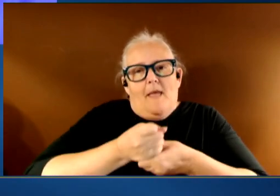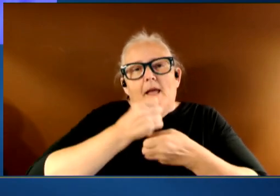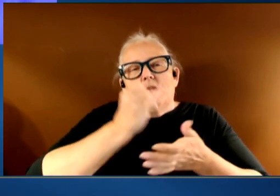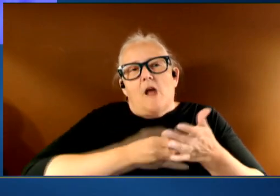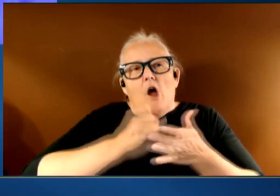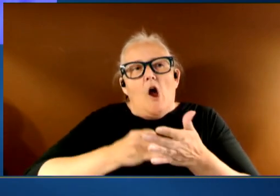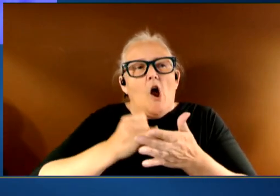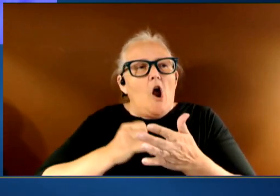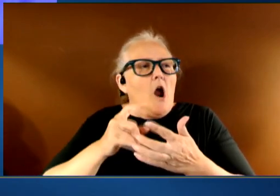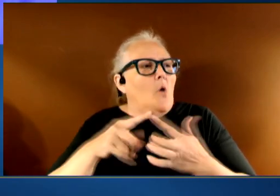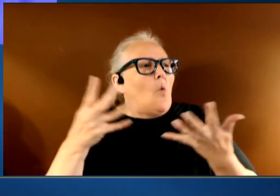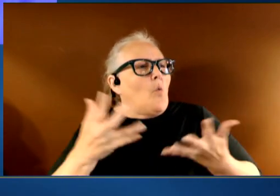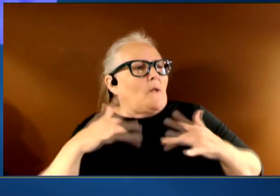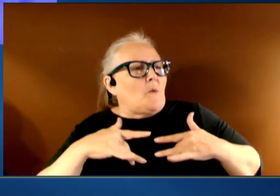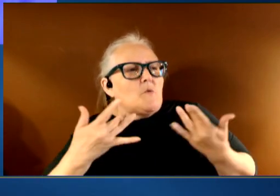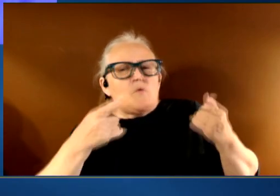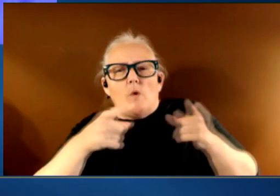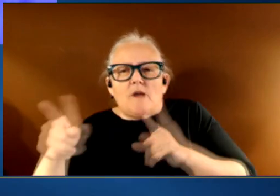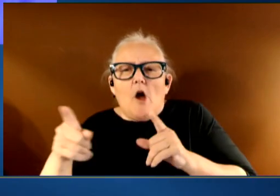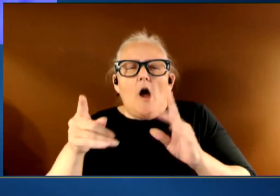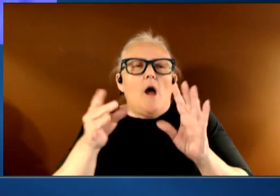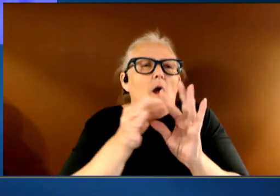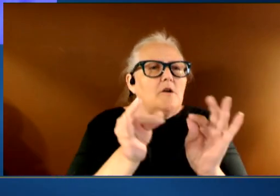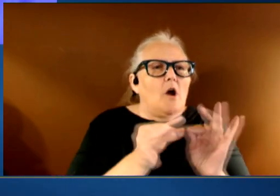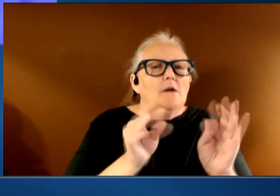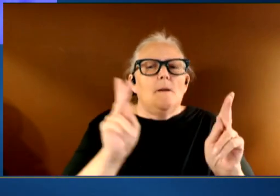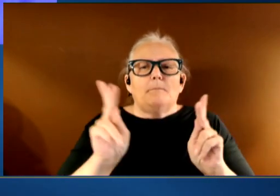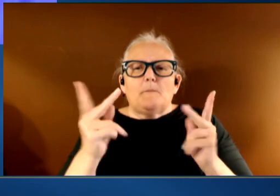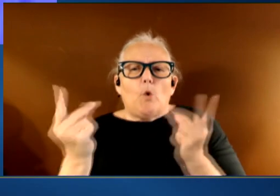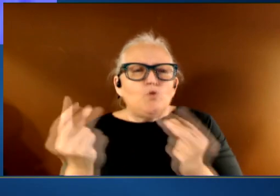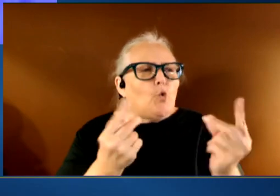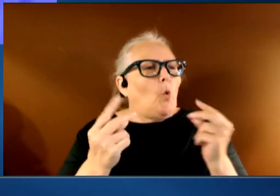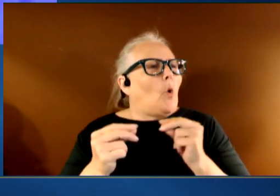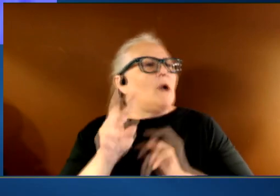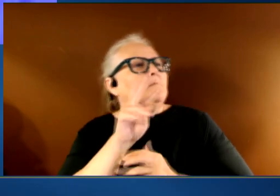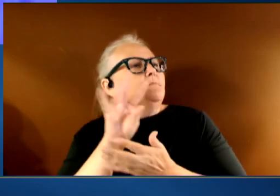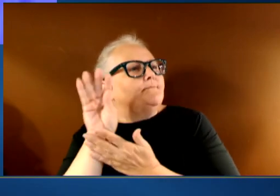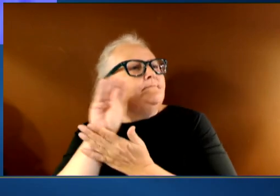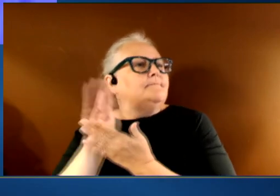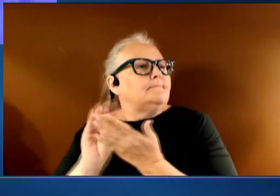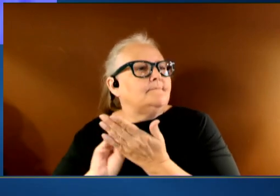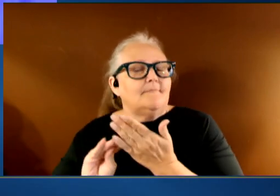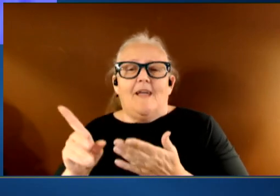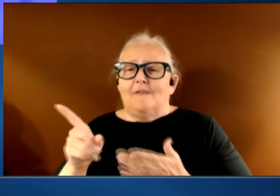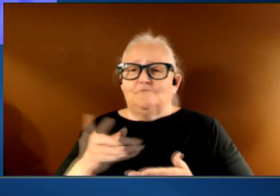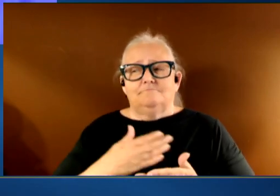words, movement of today, and graciously, she has agreed to let us kind of raffle off